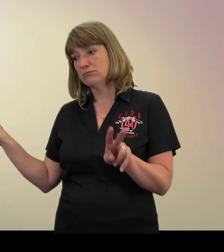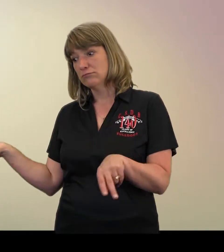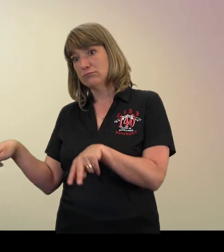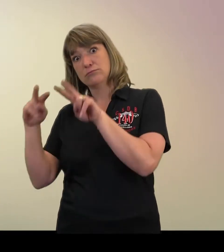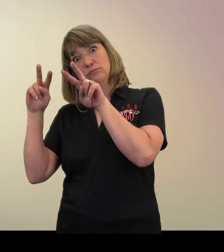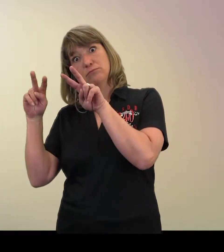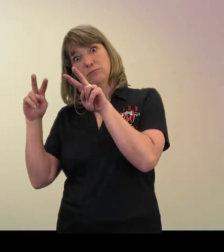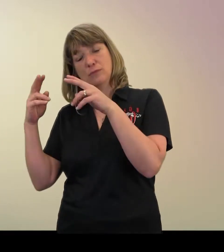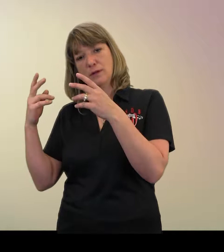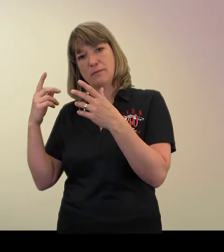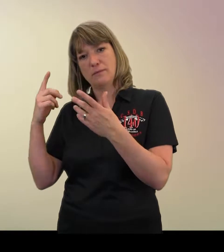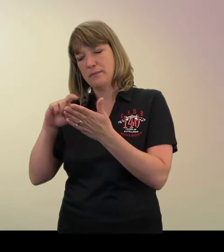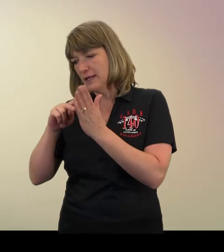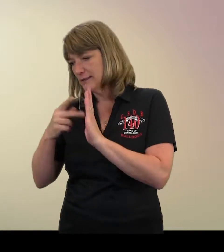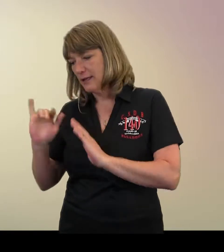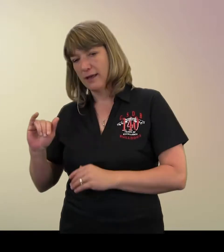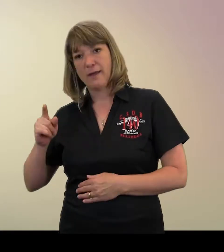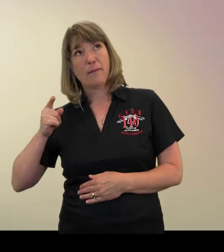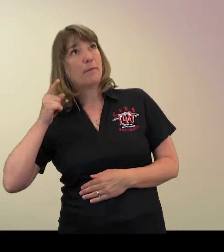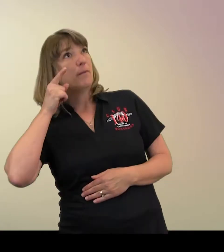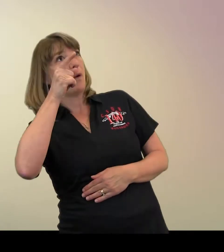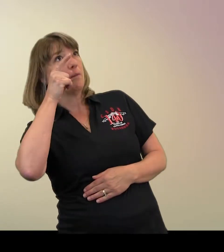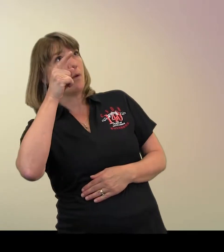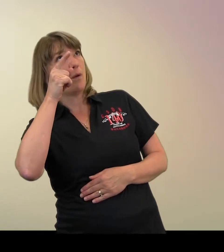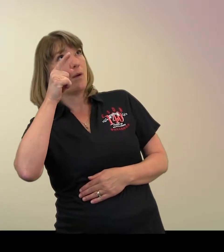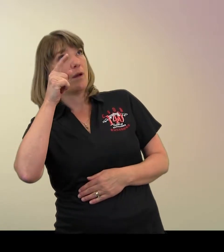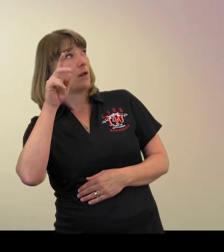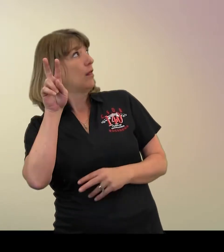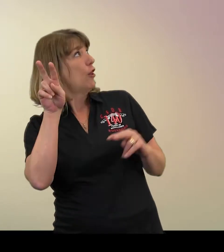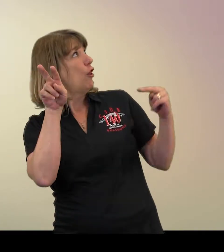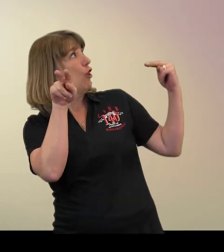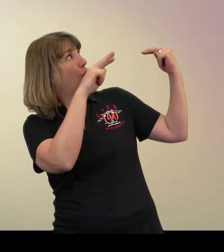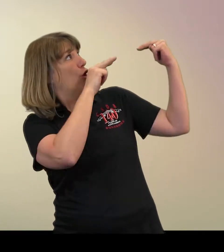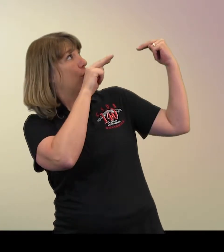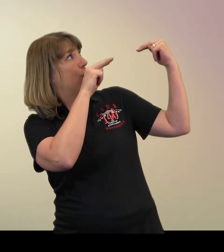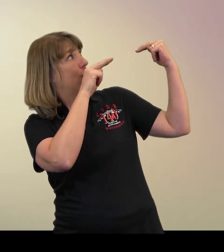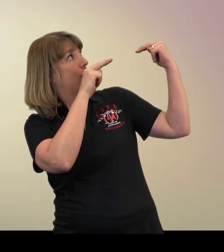looks like is that idea of pointing to the object and looking back to the person, that you're trying